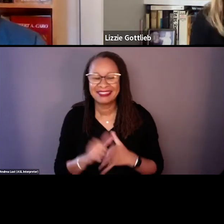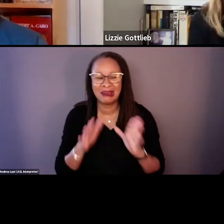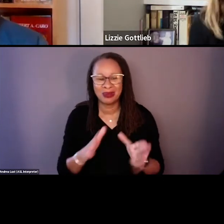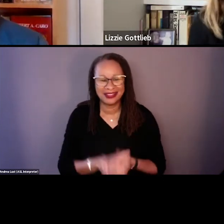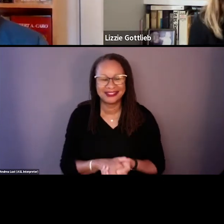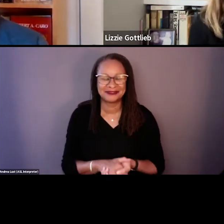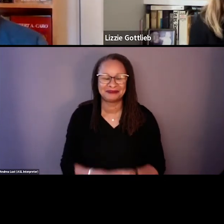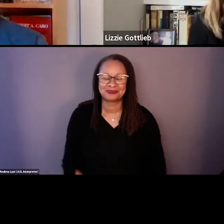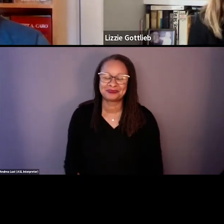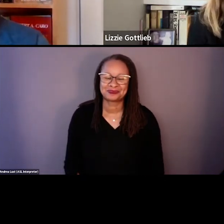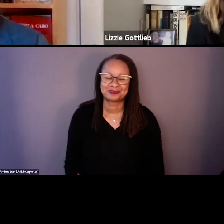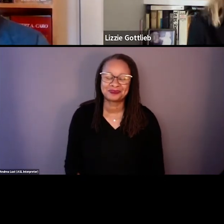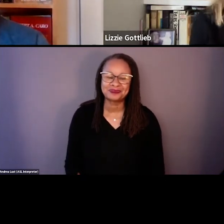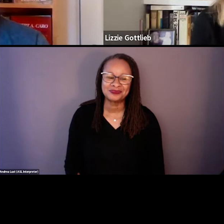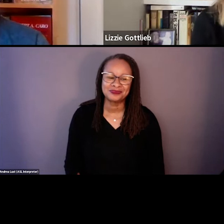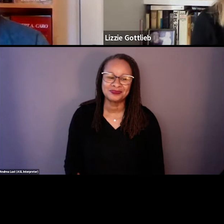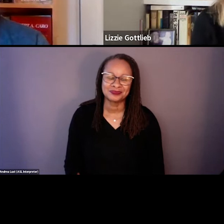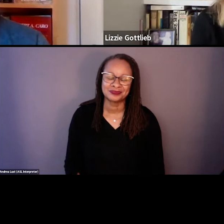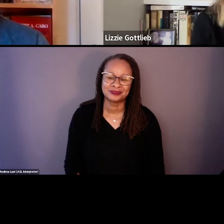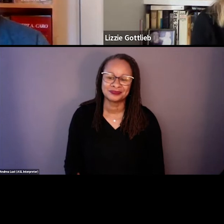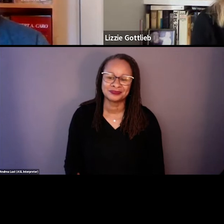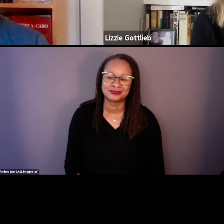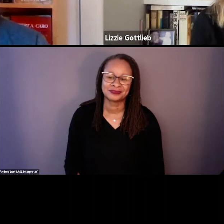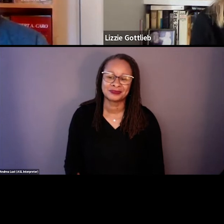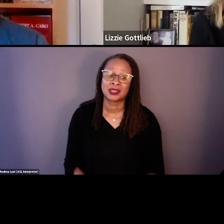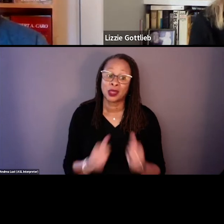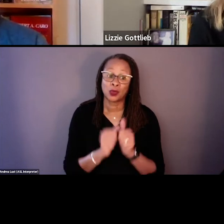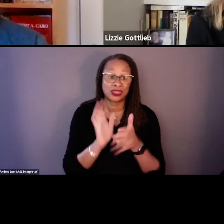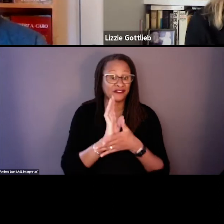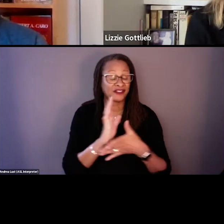So, in that way, and, but, in terms of the filmmaking,